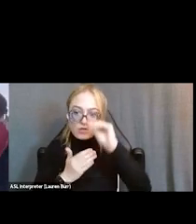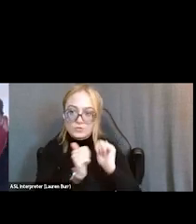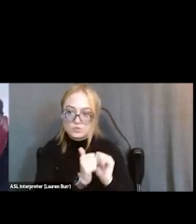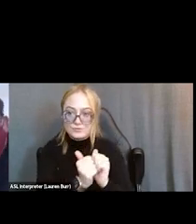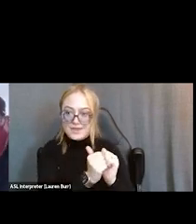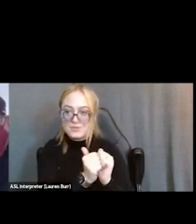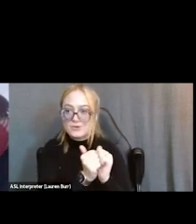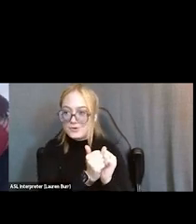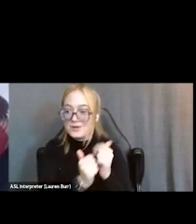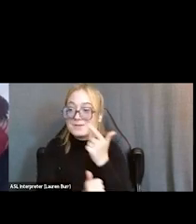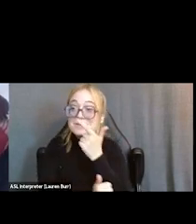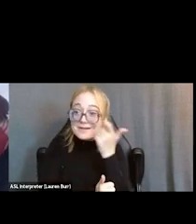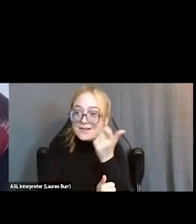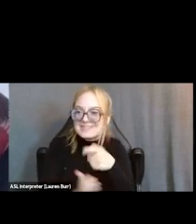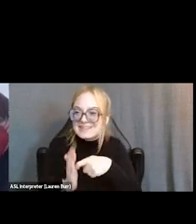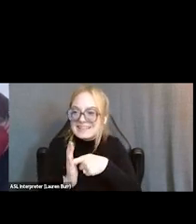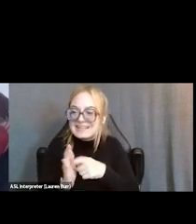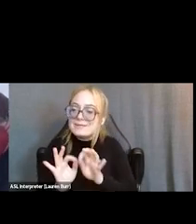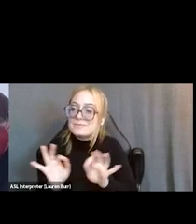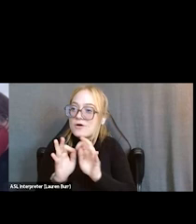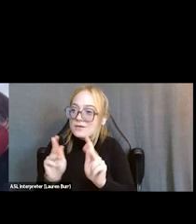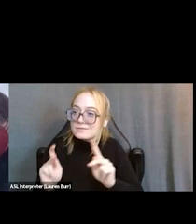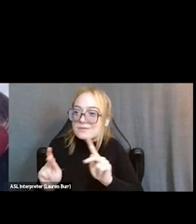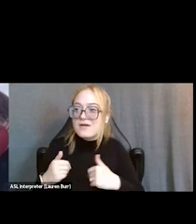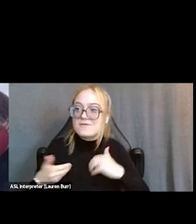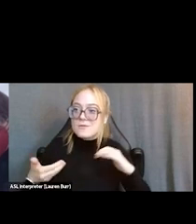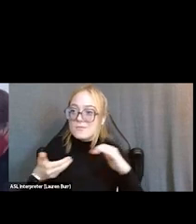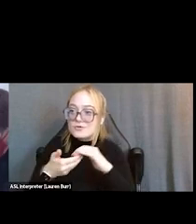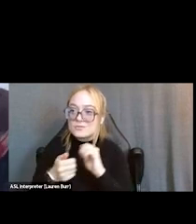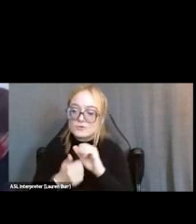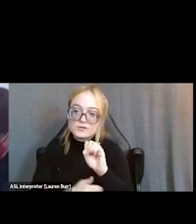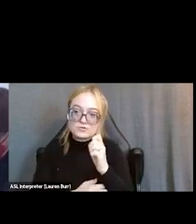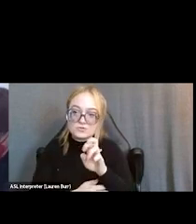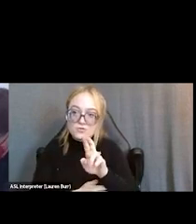because of the key people and the partnerships that we have with our SOAR liaison, social security.